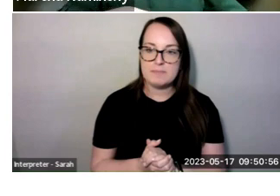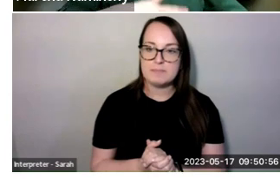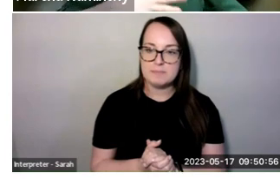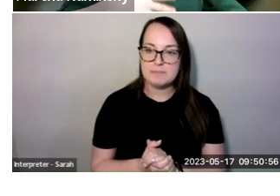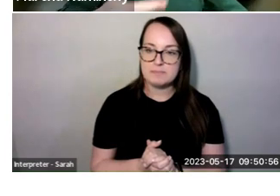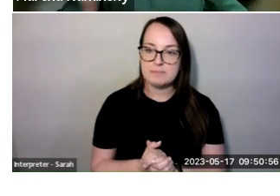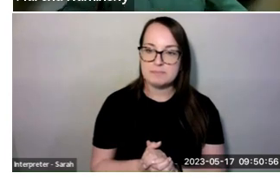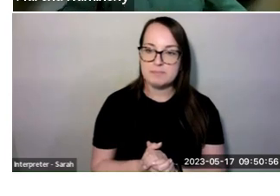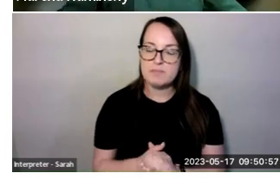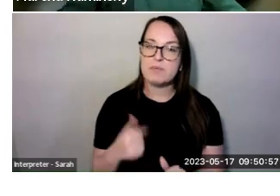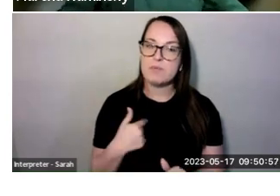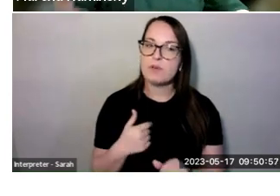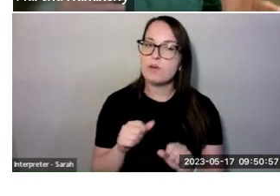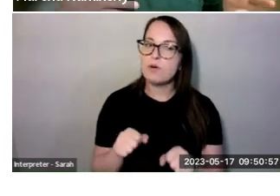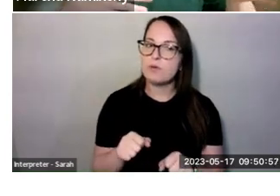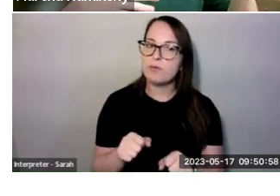definite answers, be like, don't work